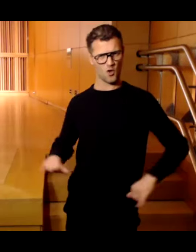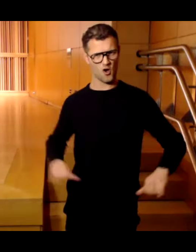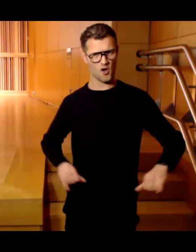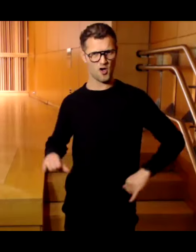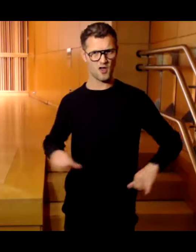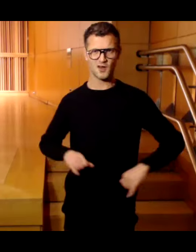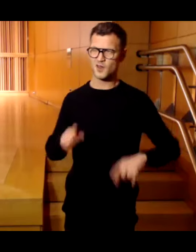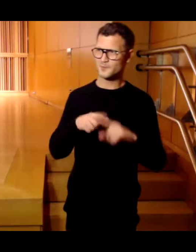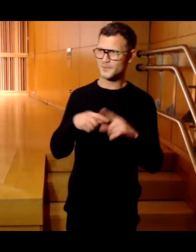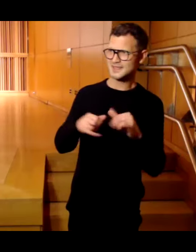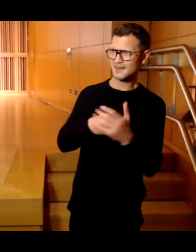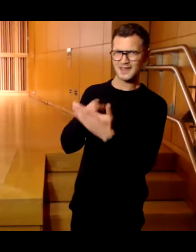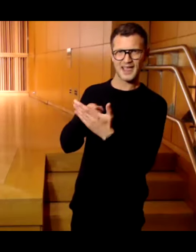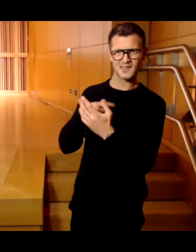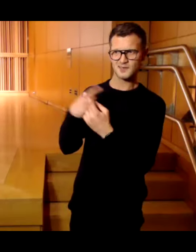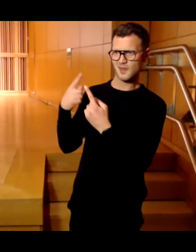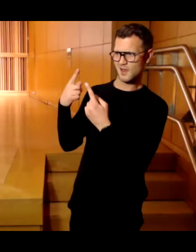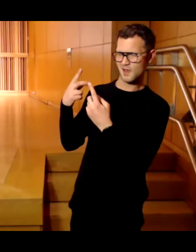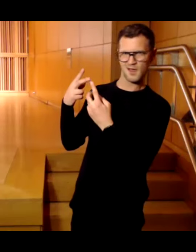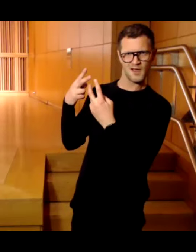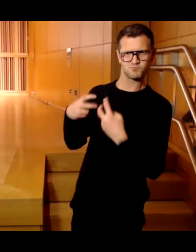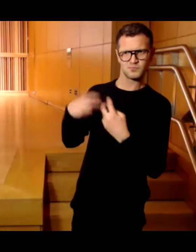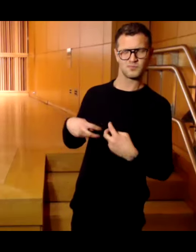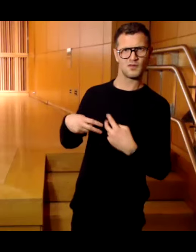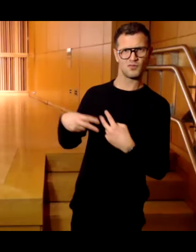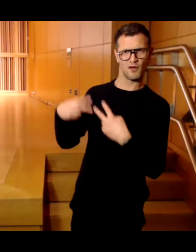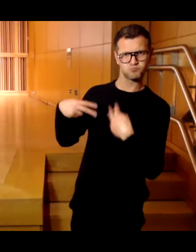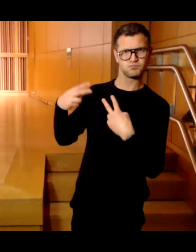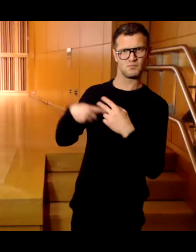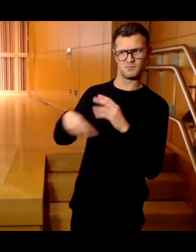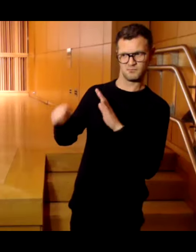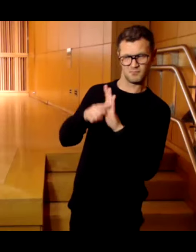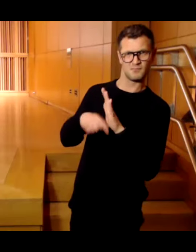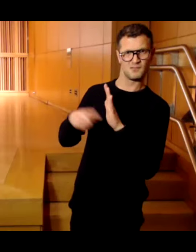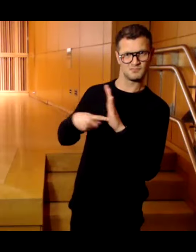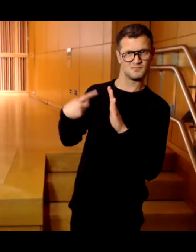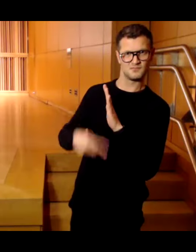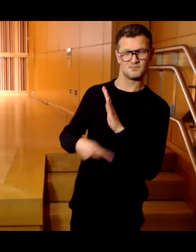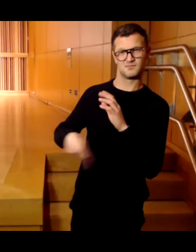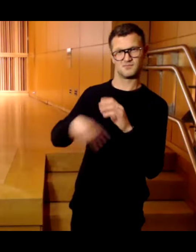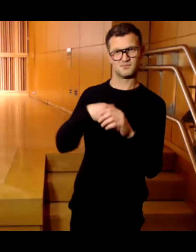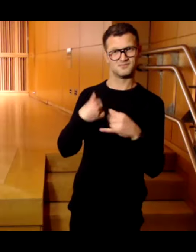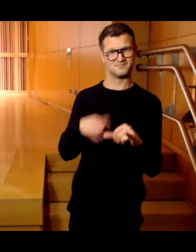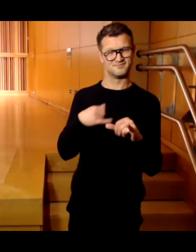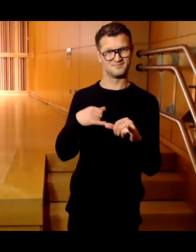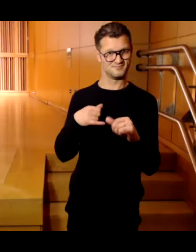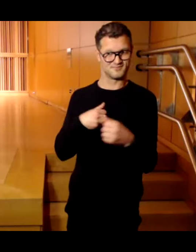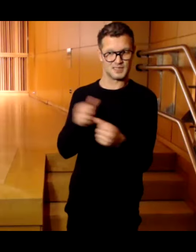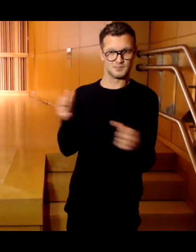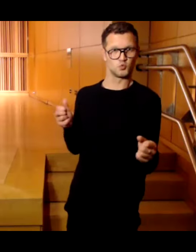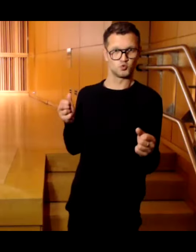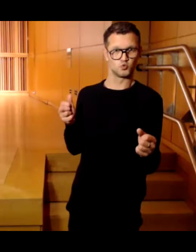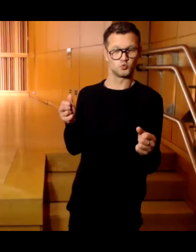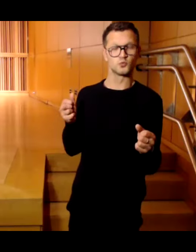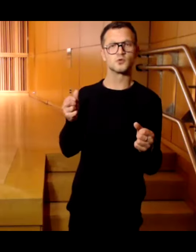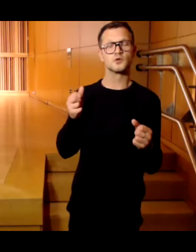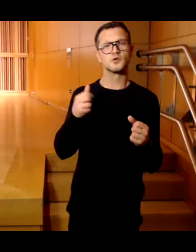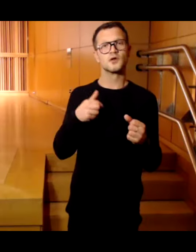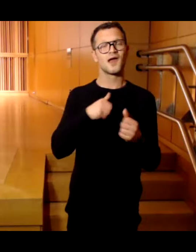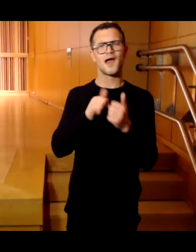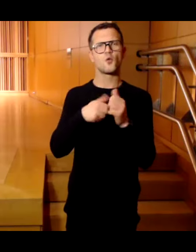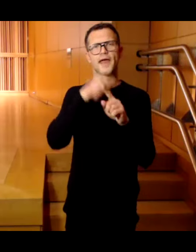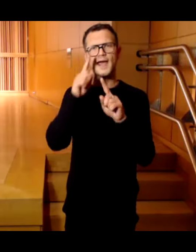To which we are so pitifully vulnerable. I contend here that in attempting to provide an answer to that question, we need to consider the nature of.